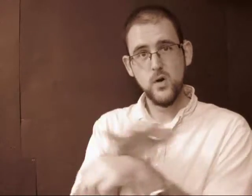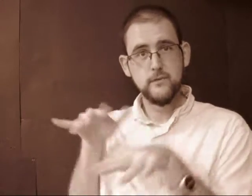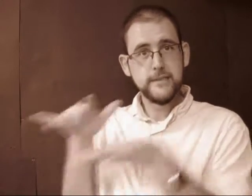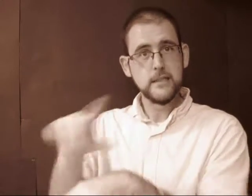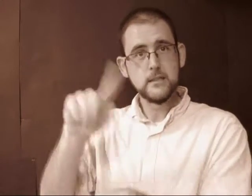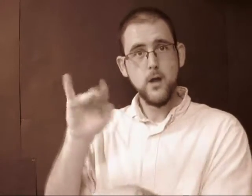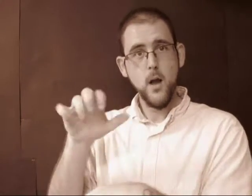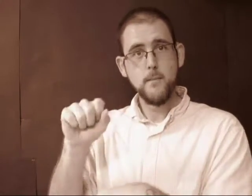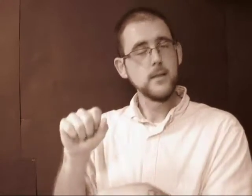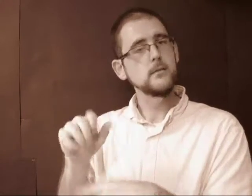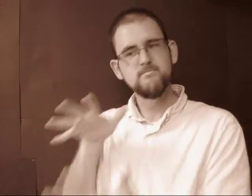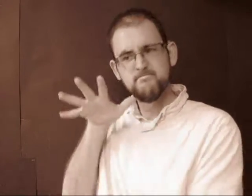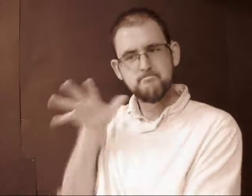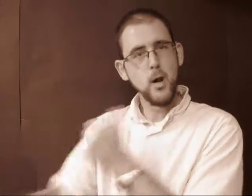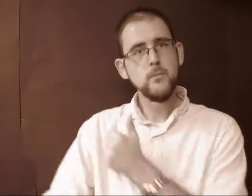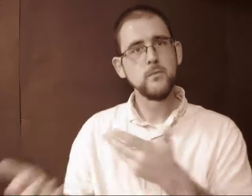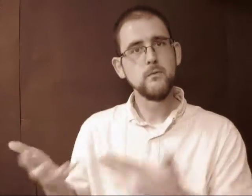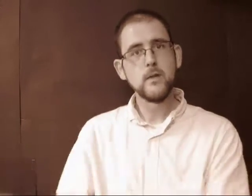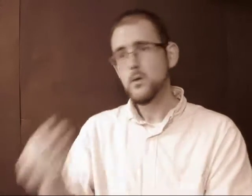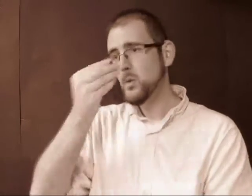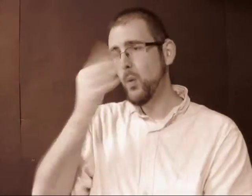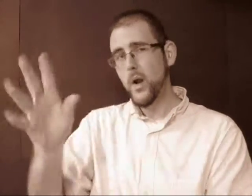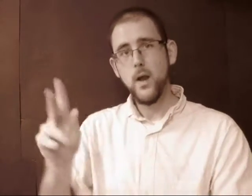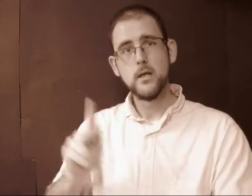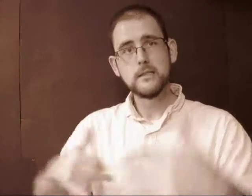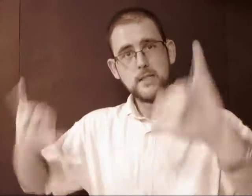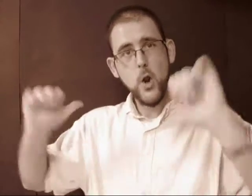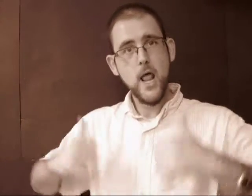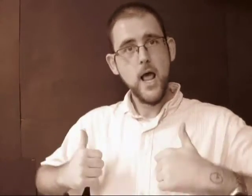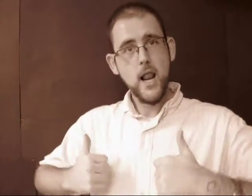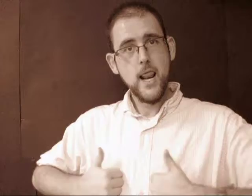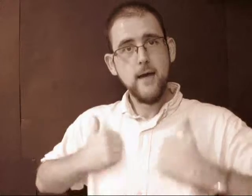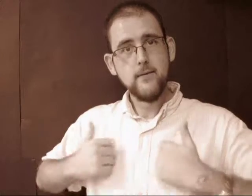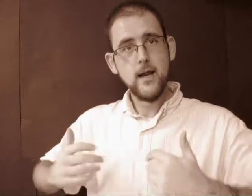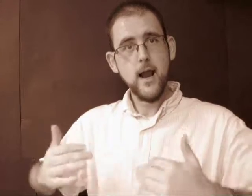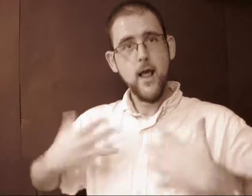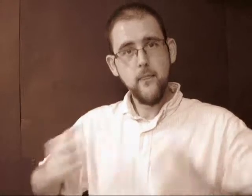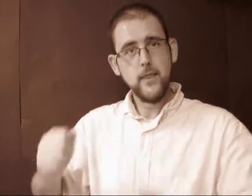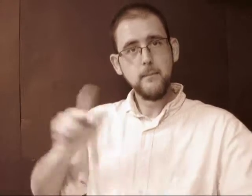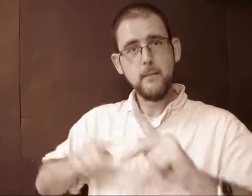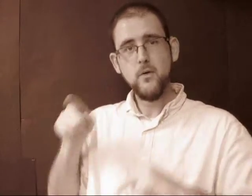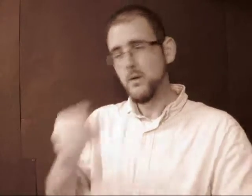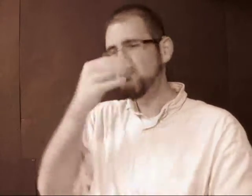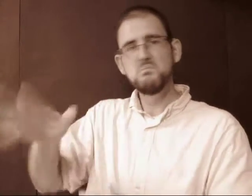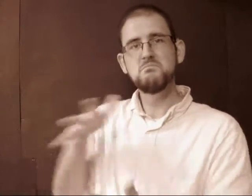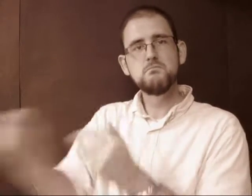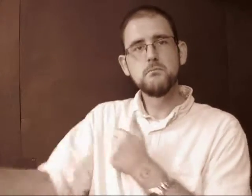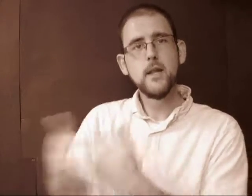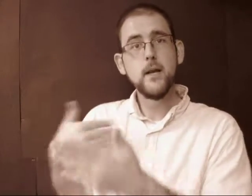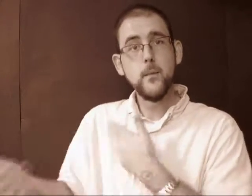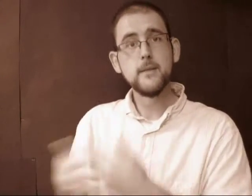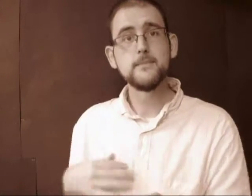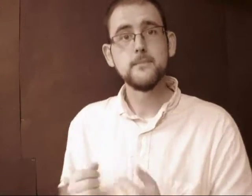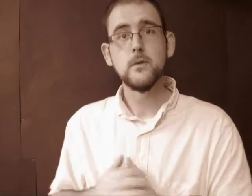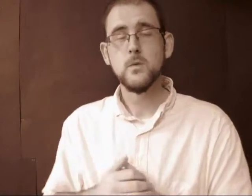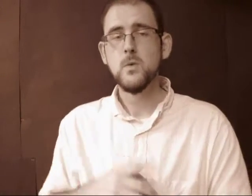zombies, they'd destroy it, whether or not there were still healthy people in there.